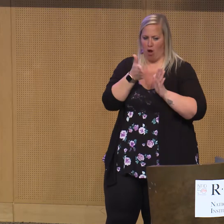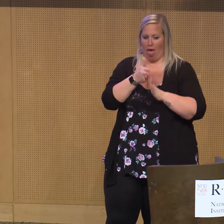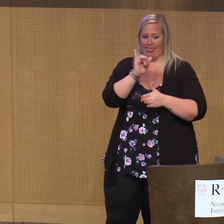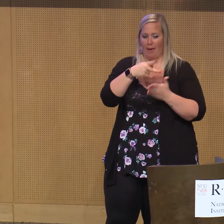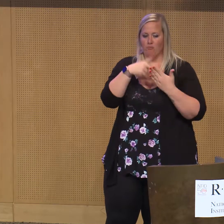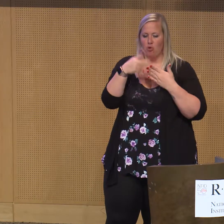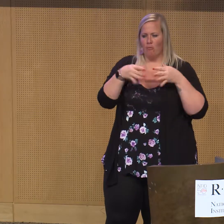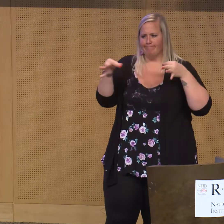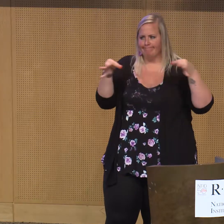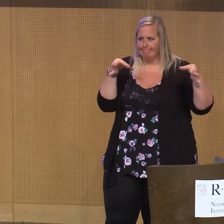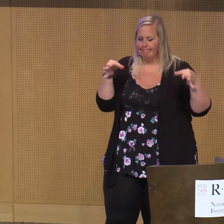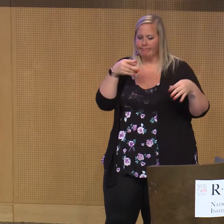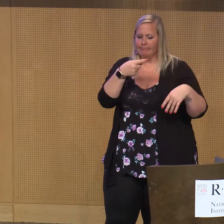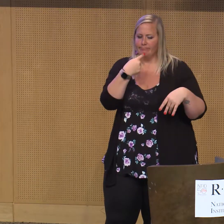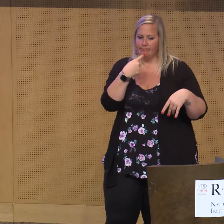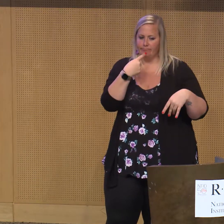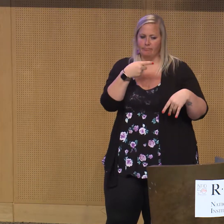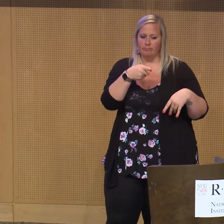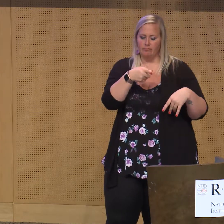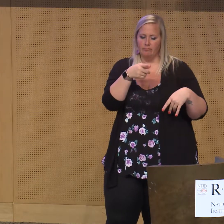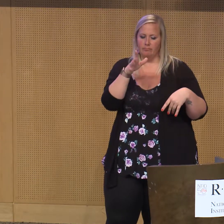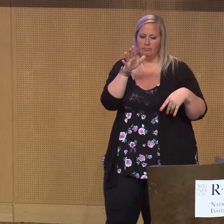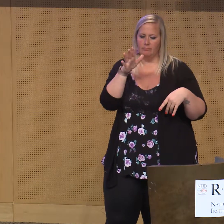The picture below it, as the one woman explained,